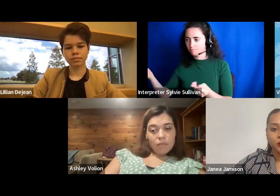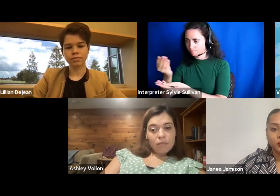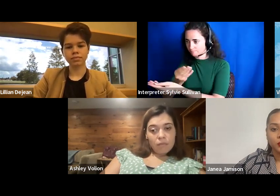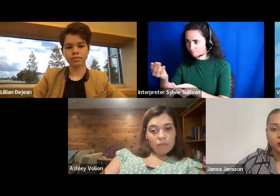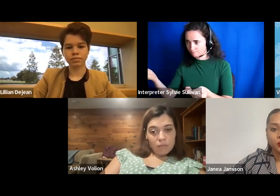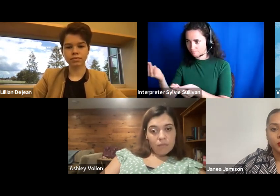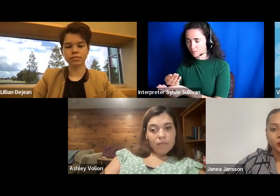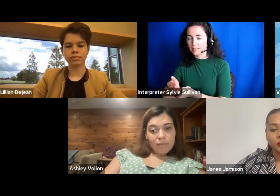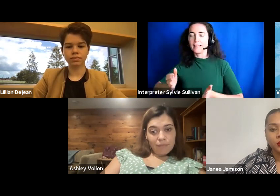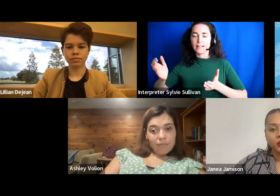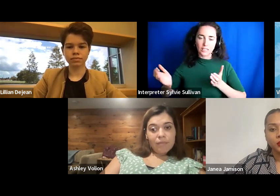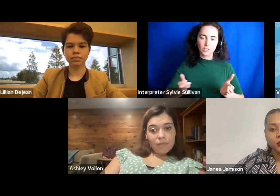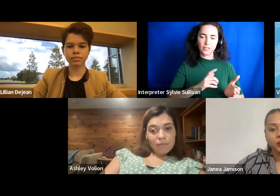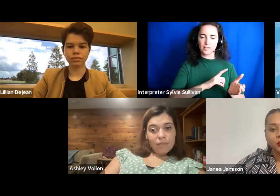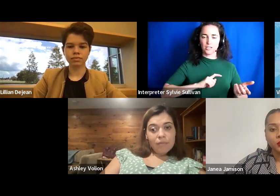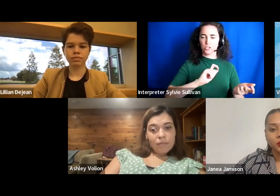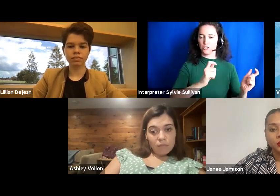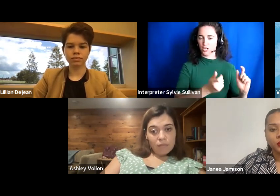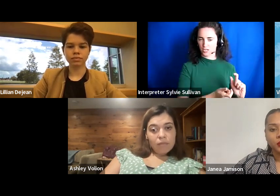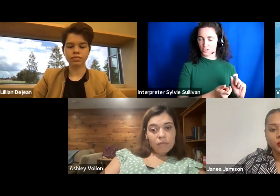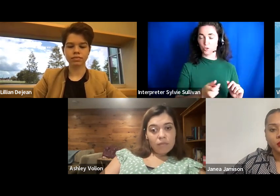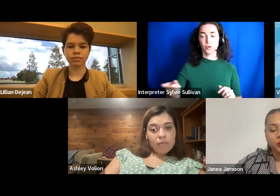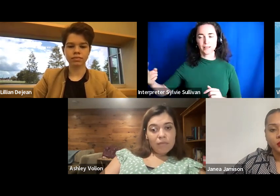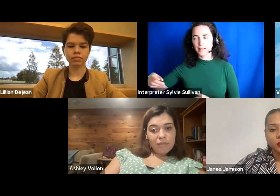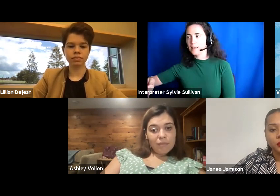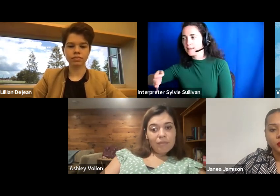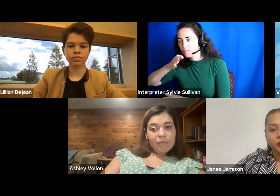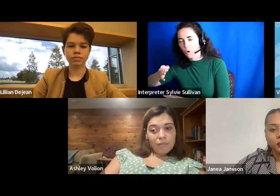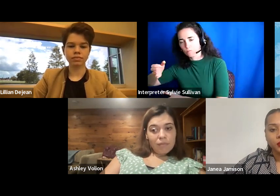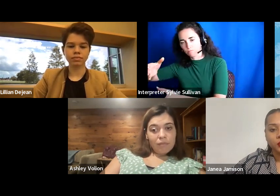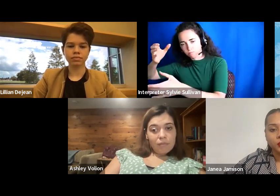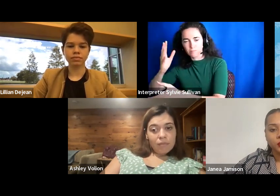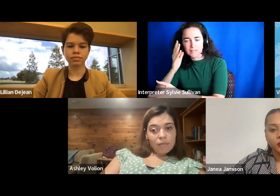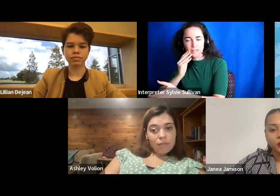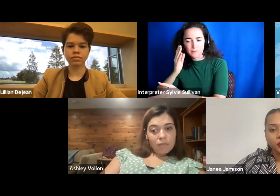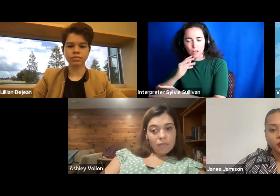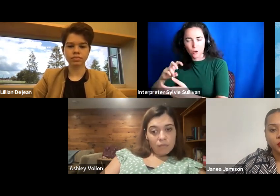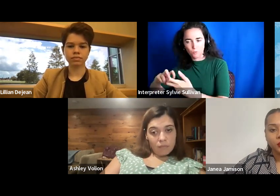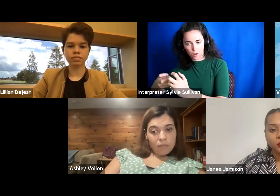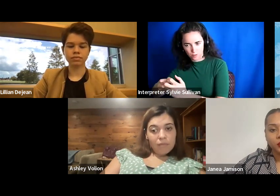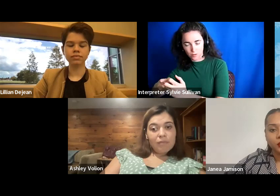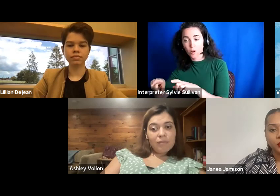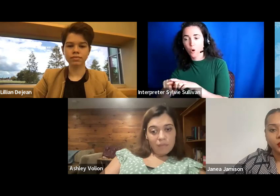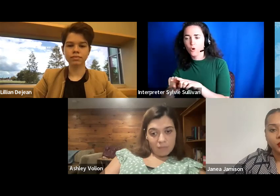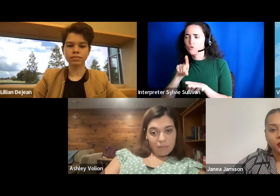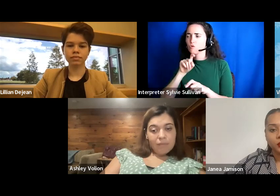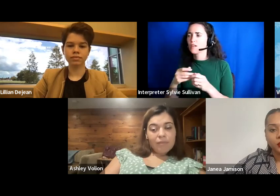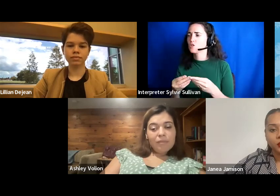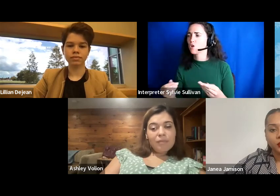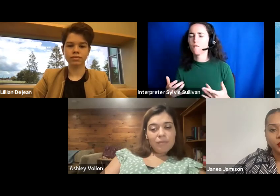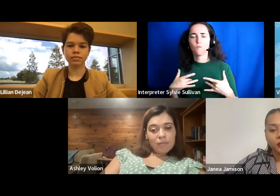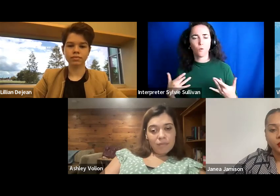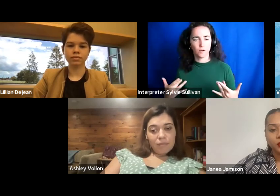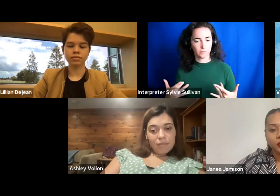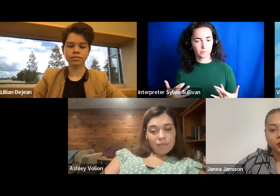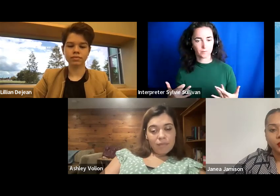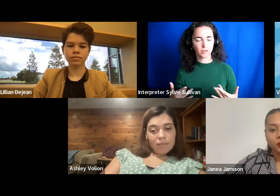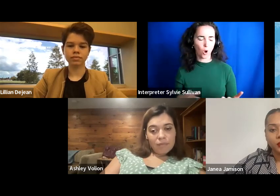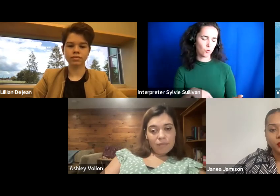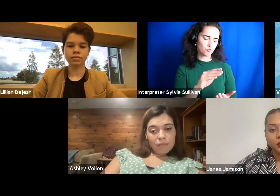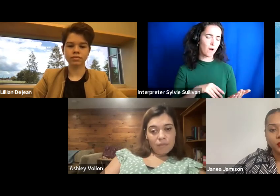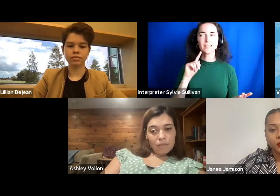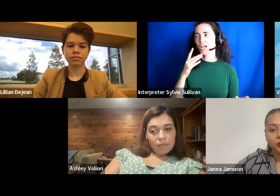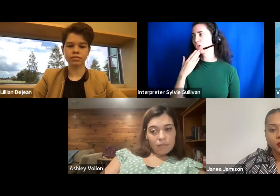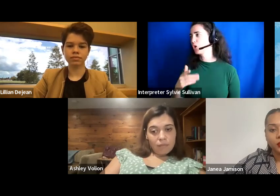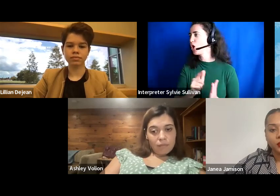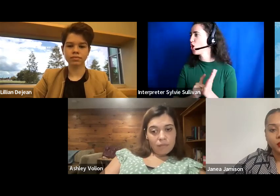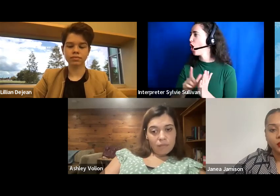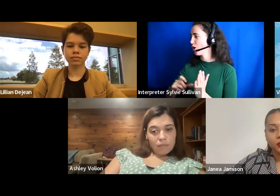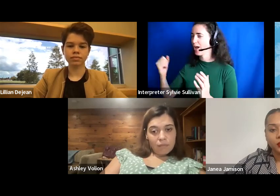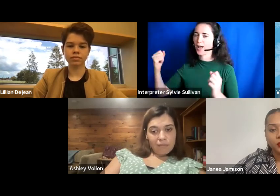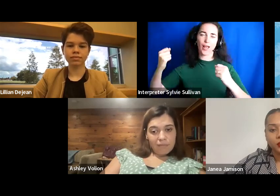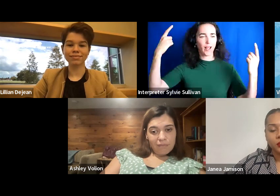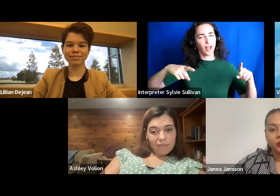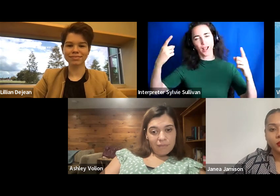truly expert insight into what the problems are. but most of all, what the real solutions would be, not just what you know sounds good on paper to a bunch of lawyers or policymakers.